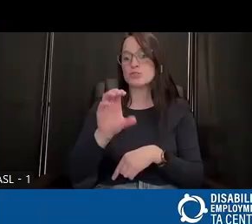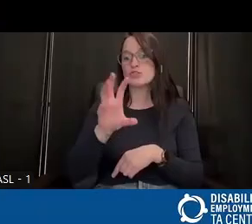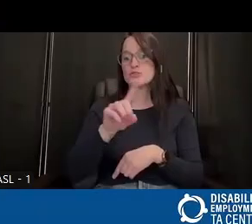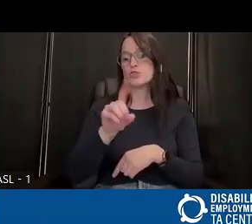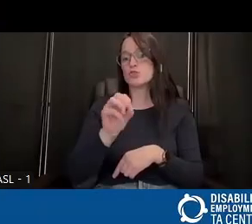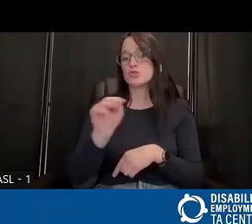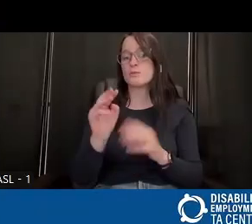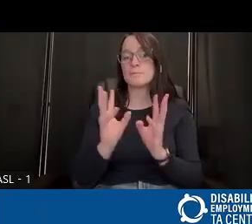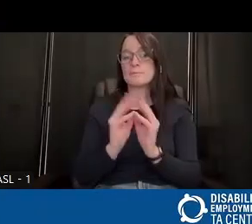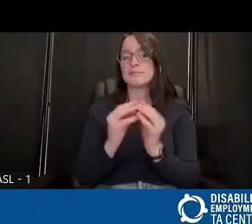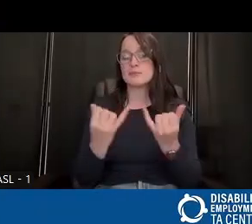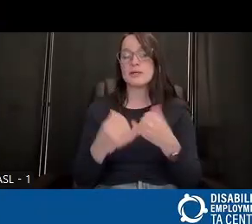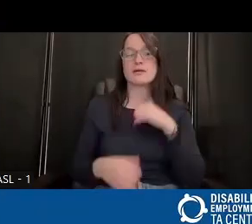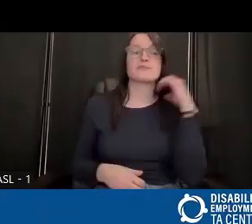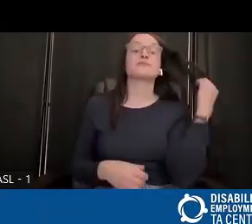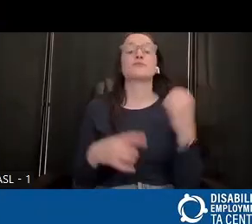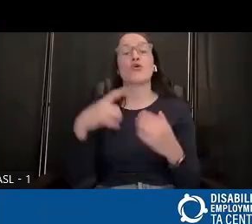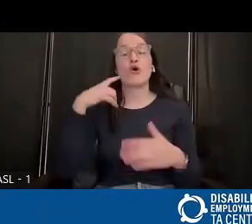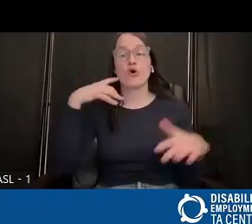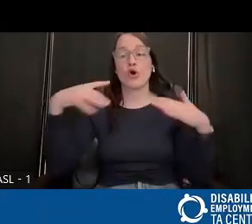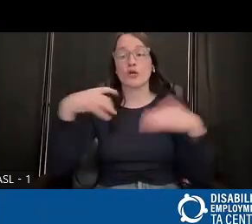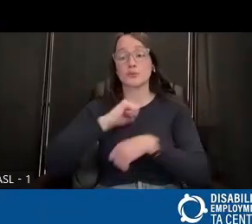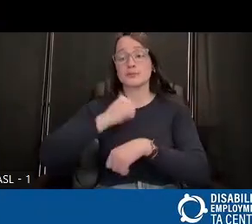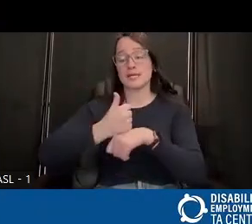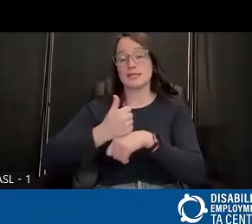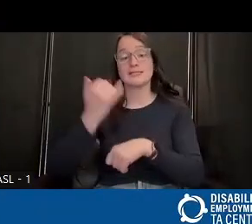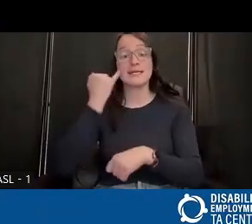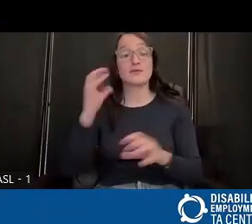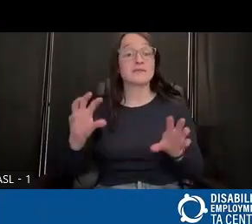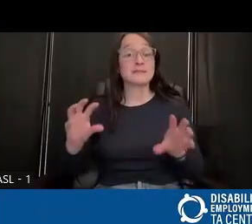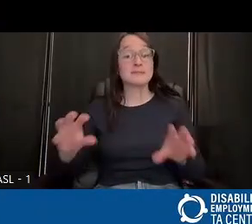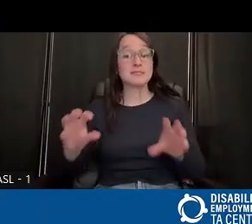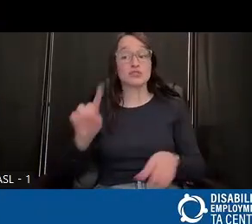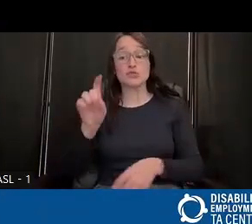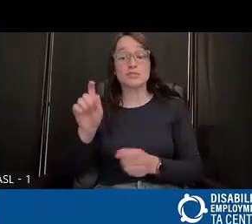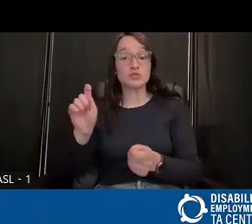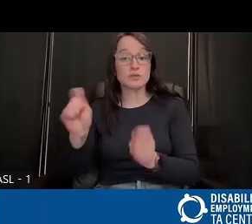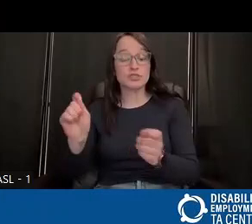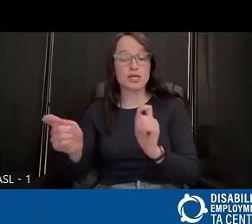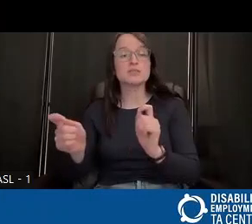your audio settings, if you need to adjust your speakers, um you can change those um using the